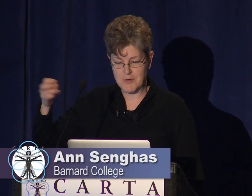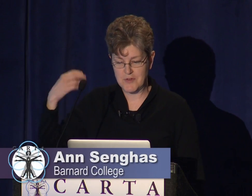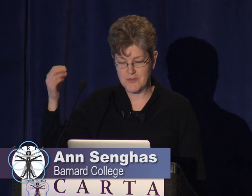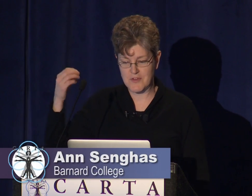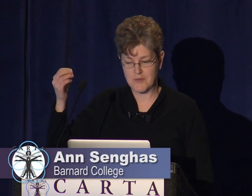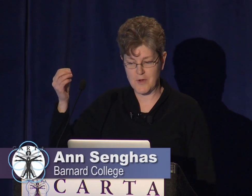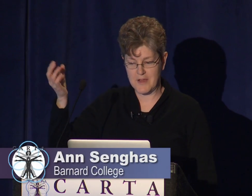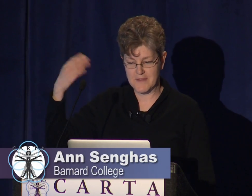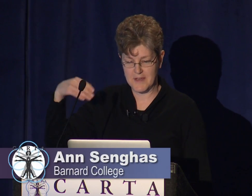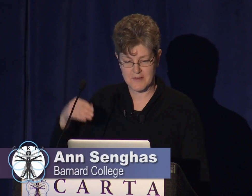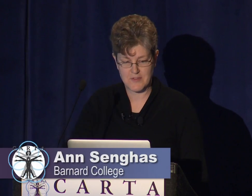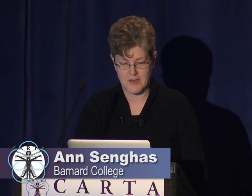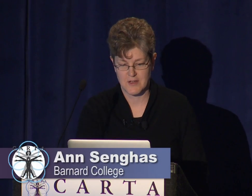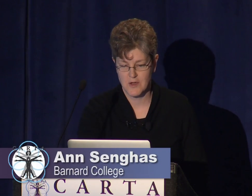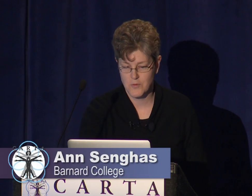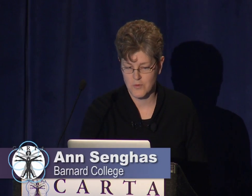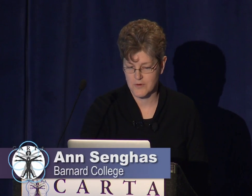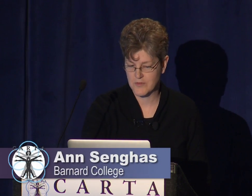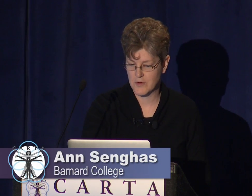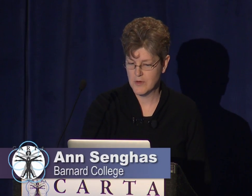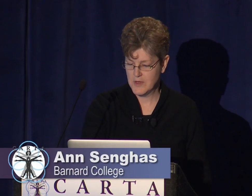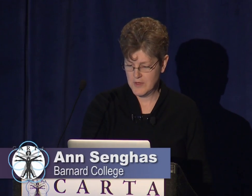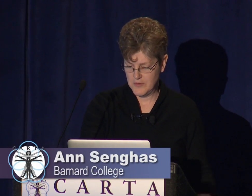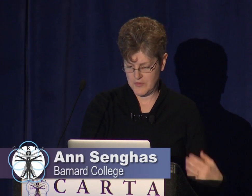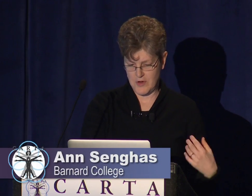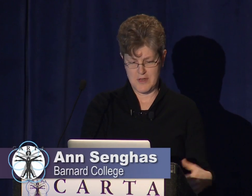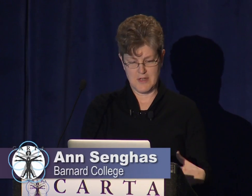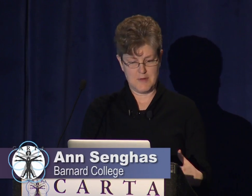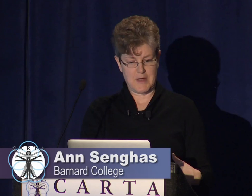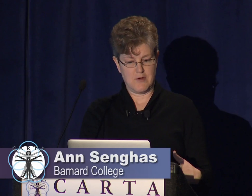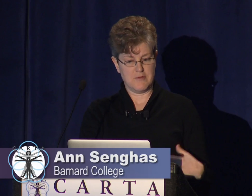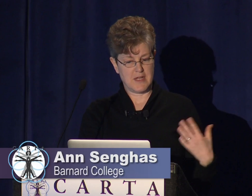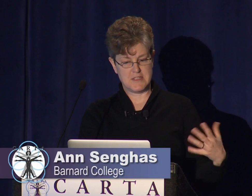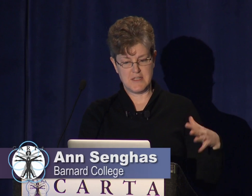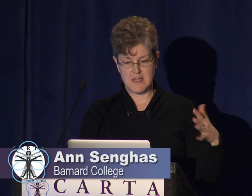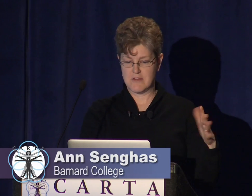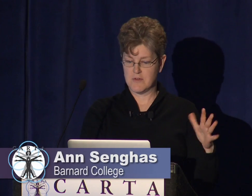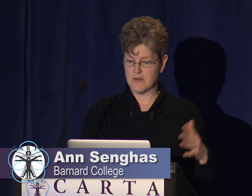reproduced this way in the next second cohorts. So, starting in about 1983 or